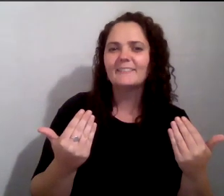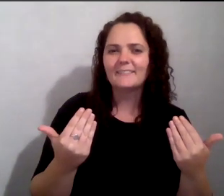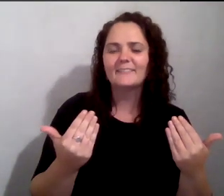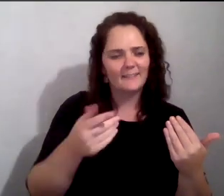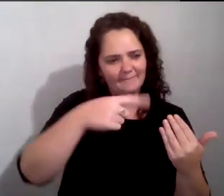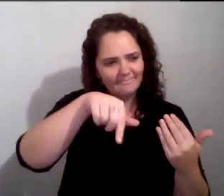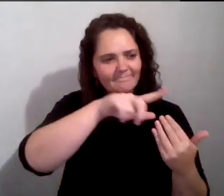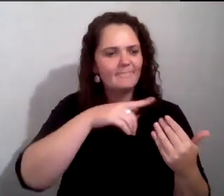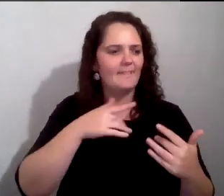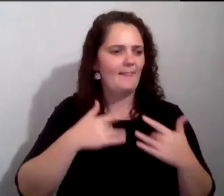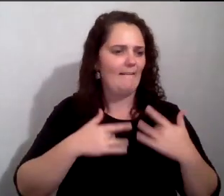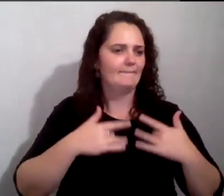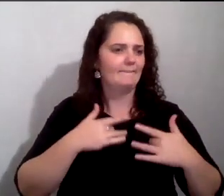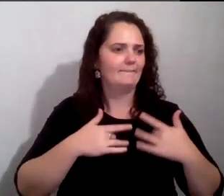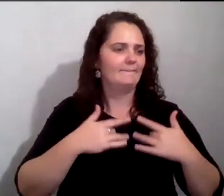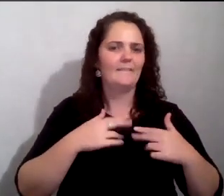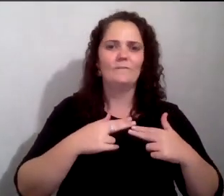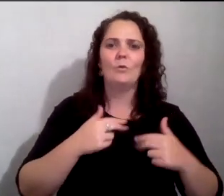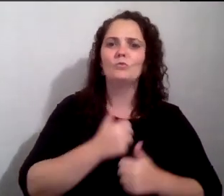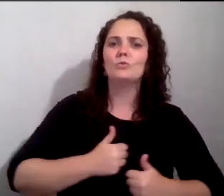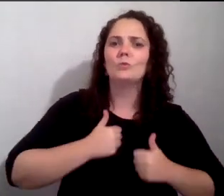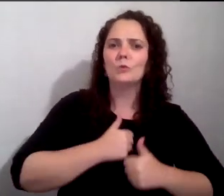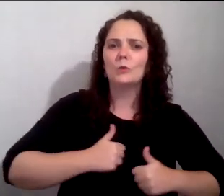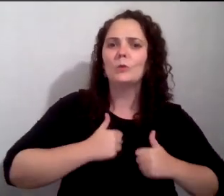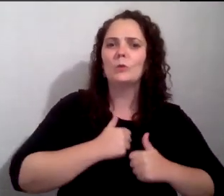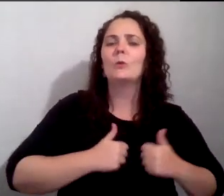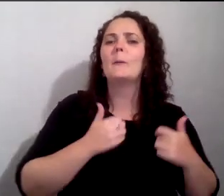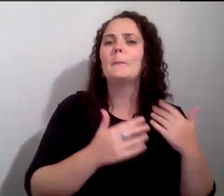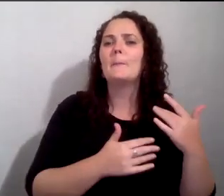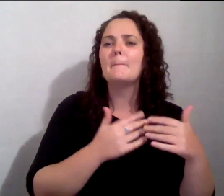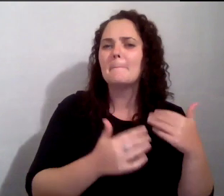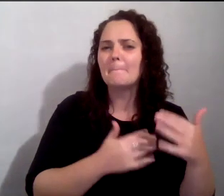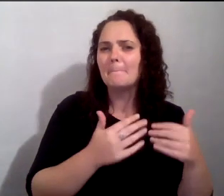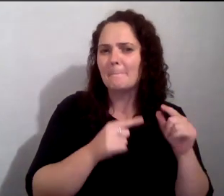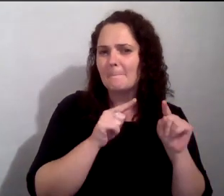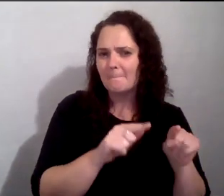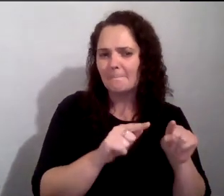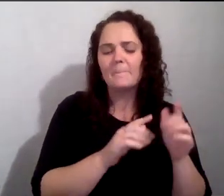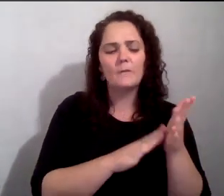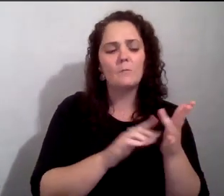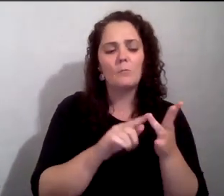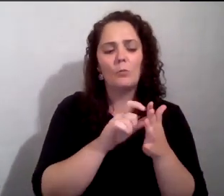to be used for leisure. Now the works that are brought to mind that identify with this sense of